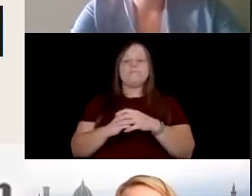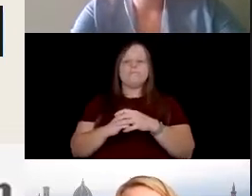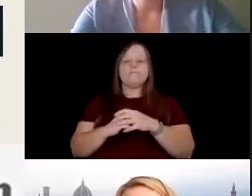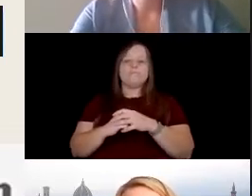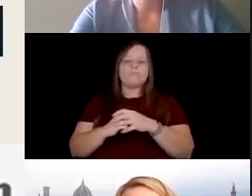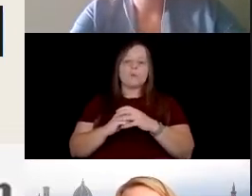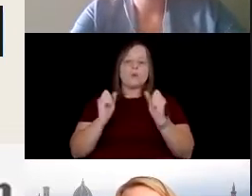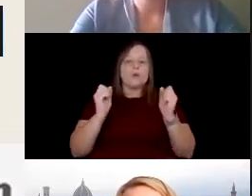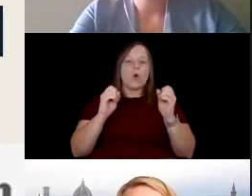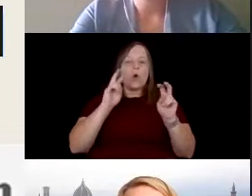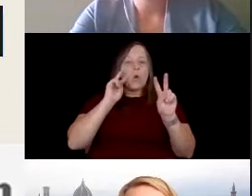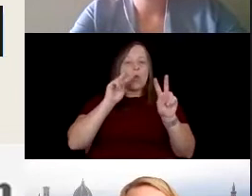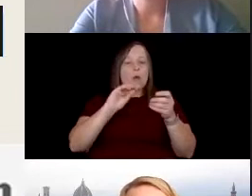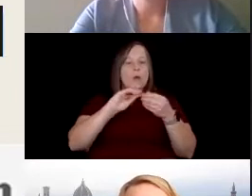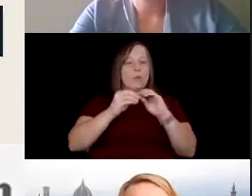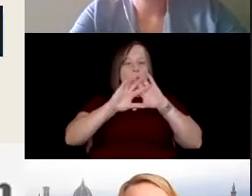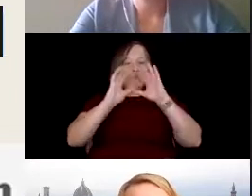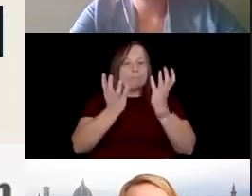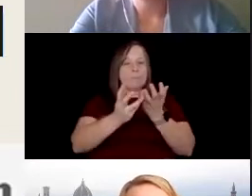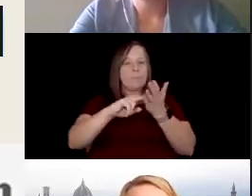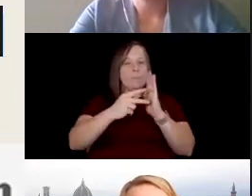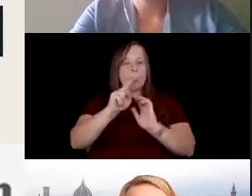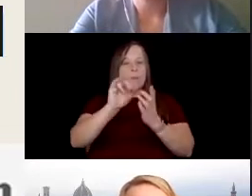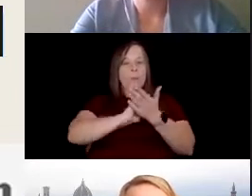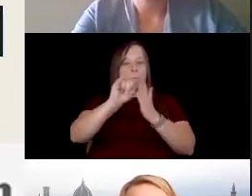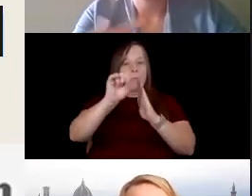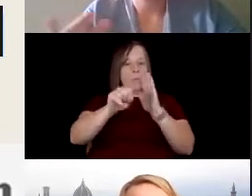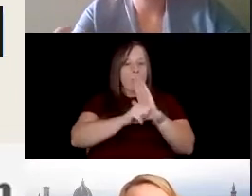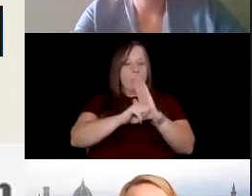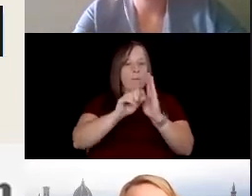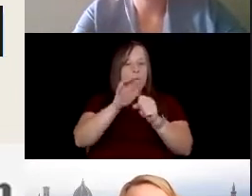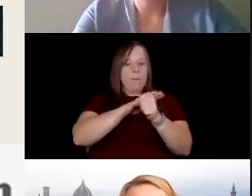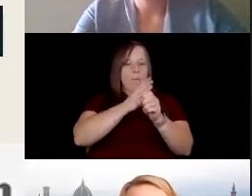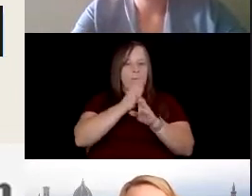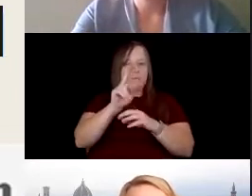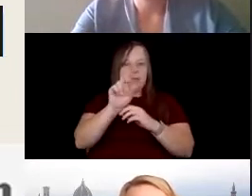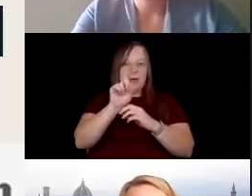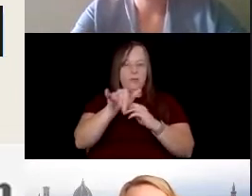So when we look at these numbers and what it means for New York State, which is the area that DRNY serves,